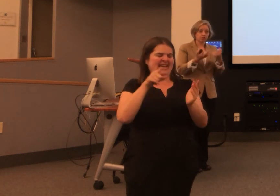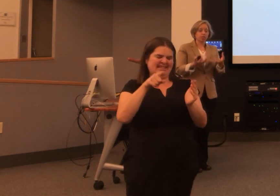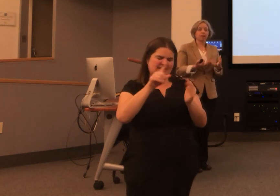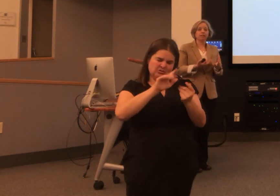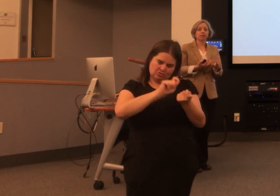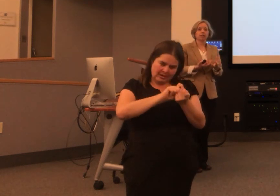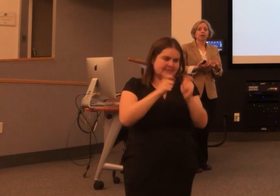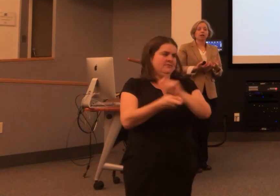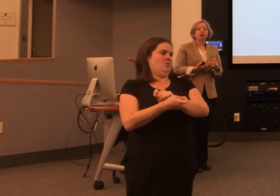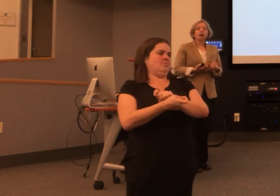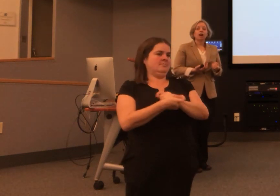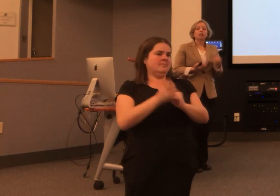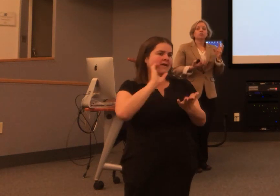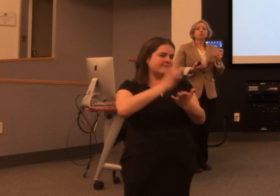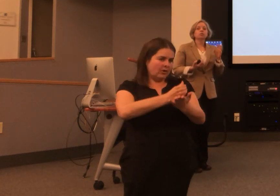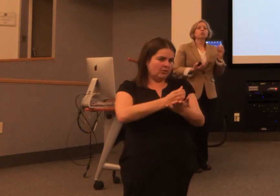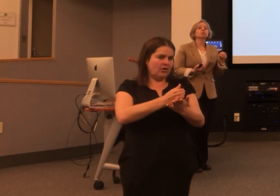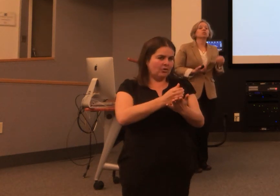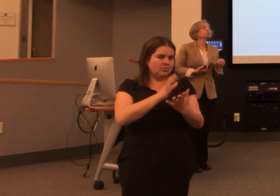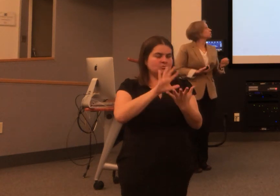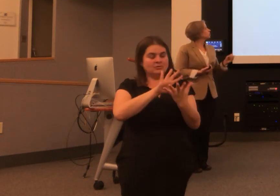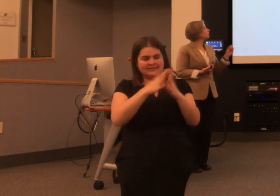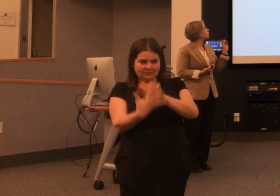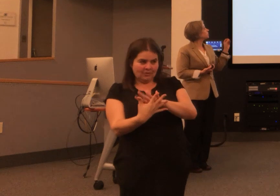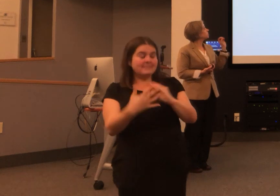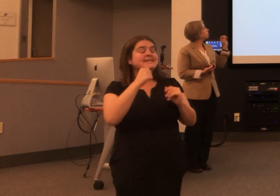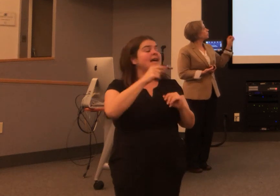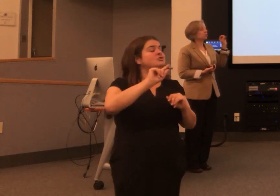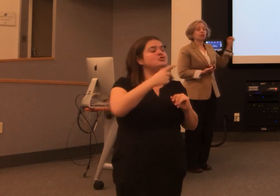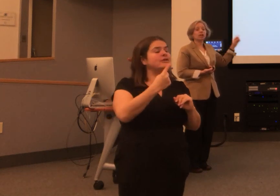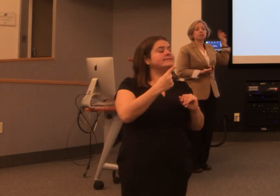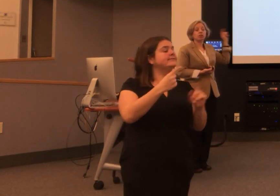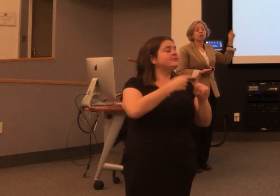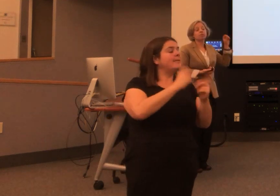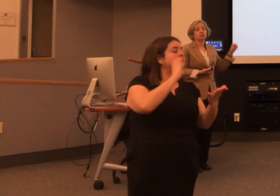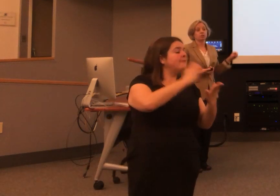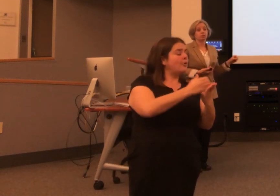into this painting, I transformed the use. It was the purpose or character of the use.